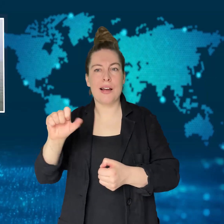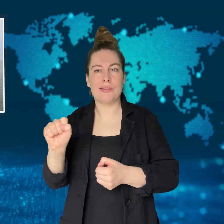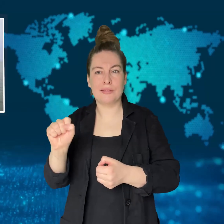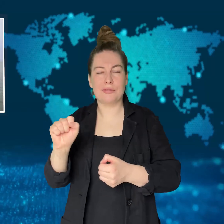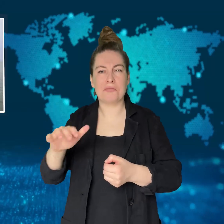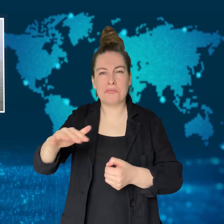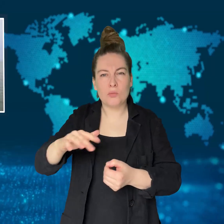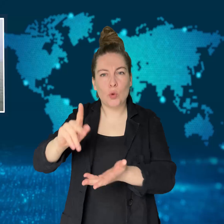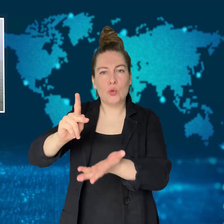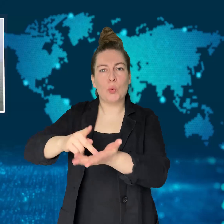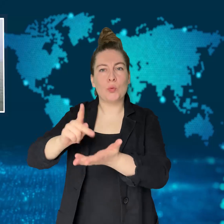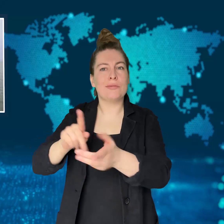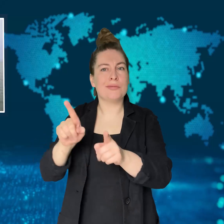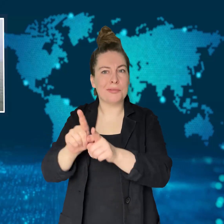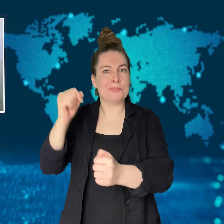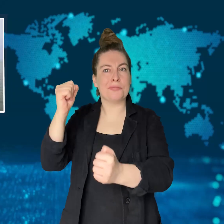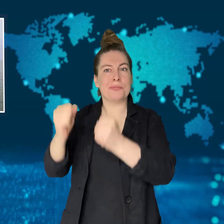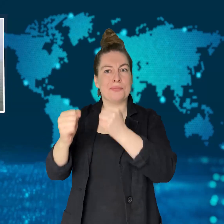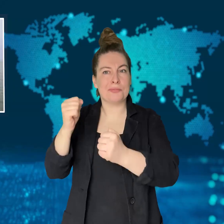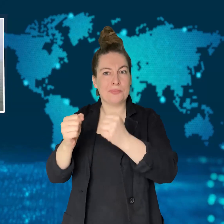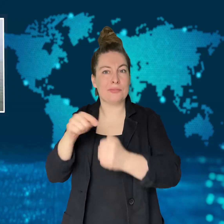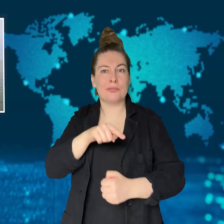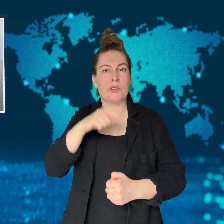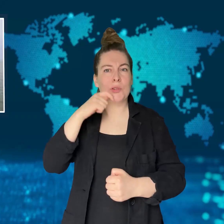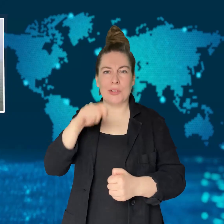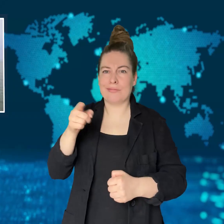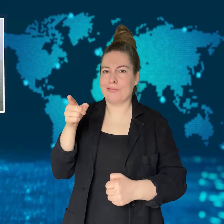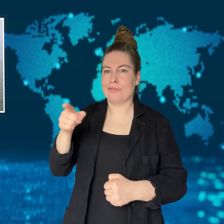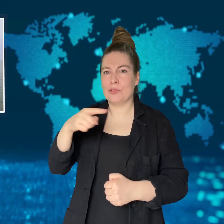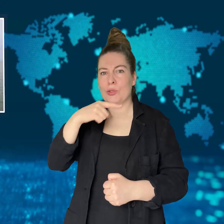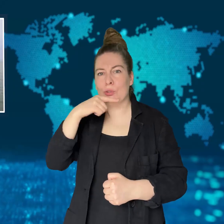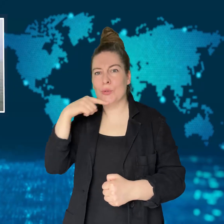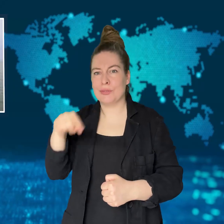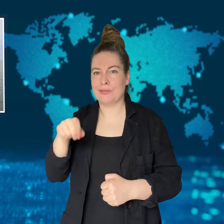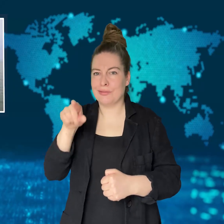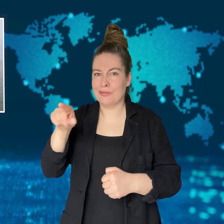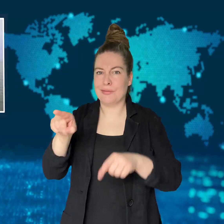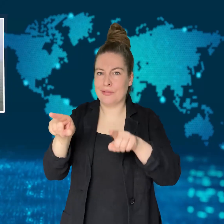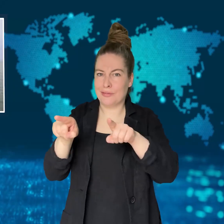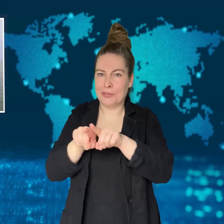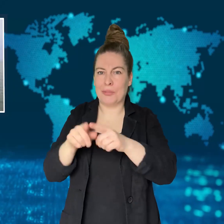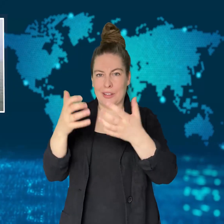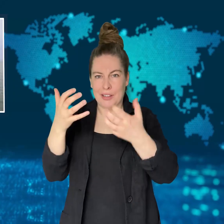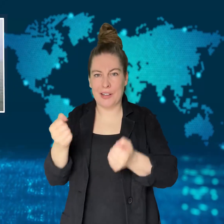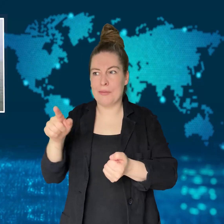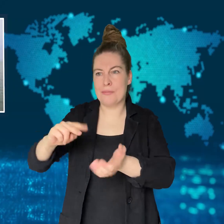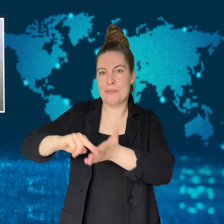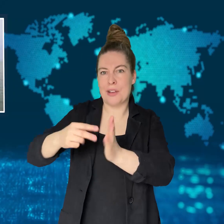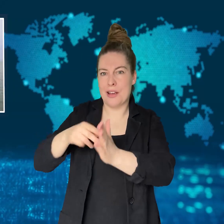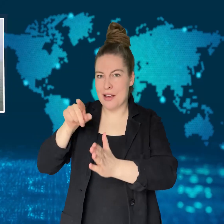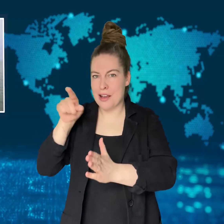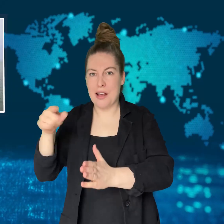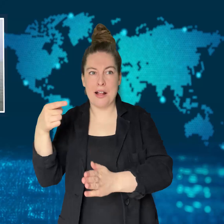come to an agreement. While the talks are taking place, there